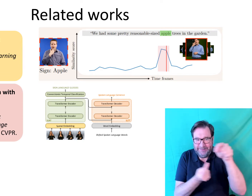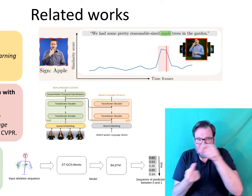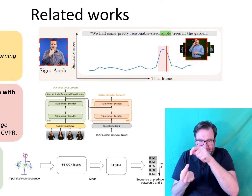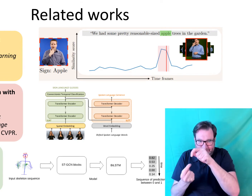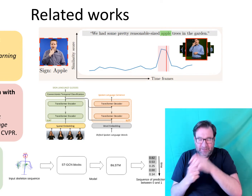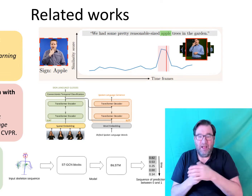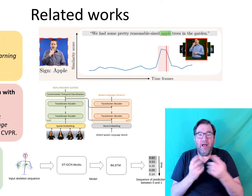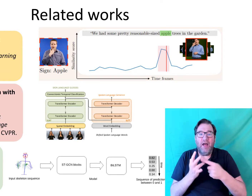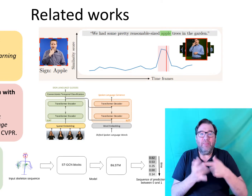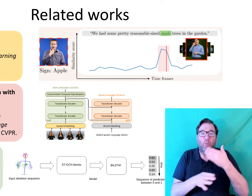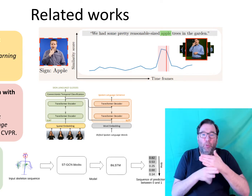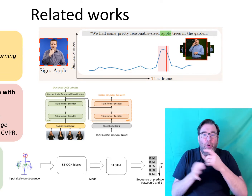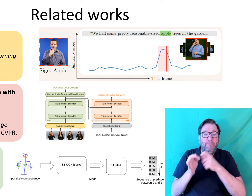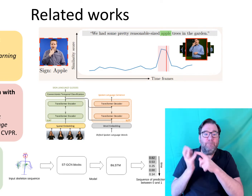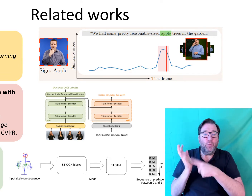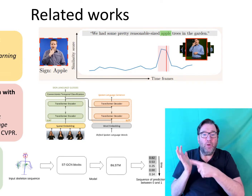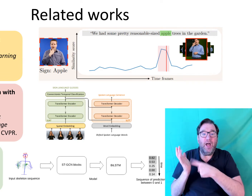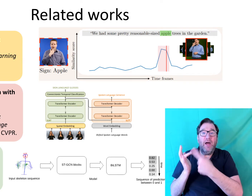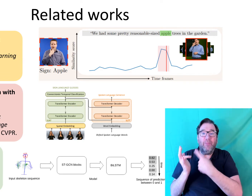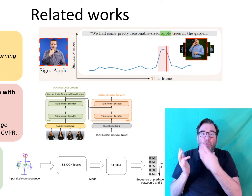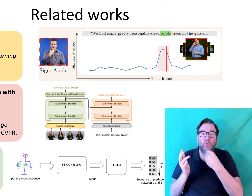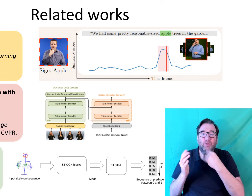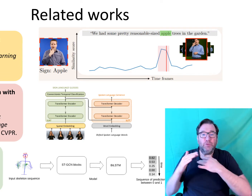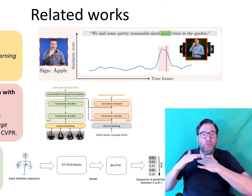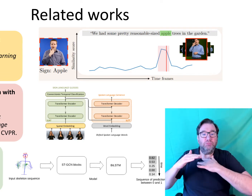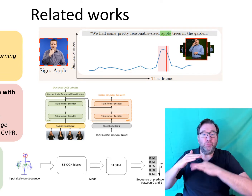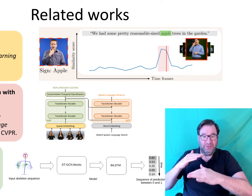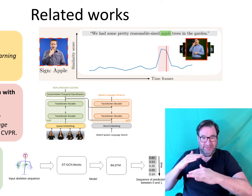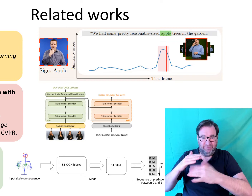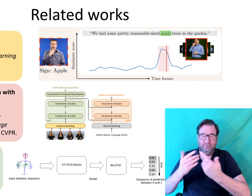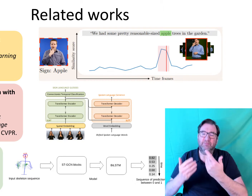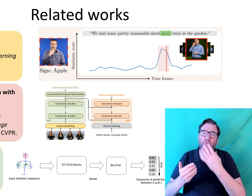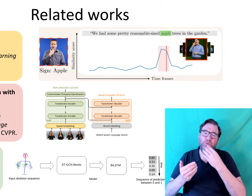In another related work similar to ours, Bull et al. use prosodic cues such as